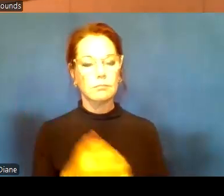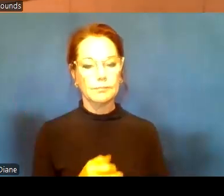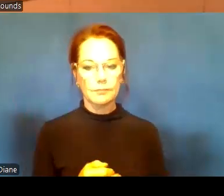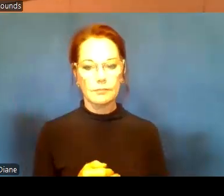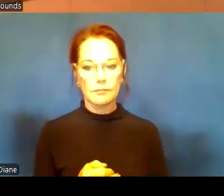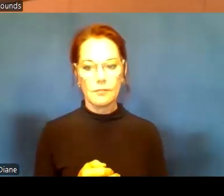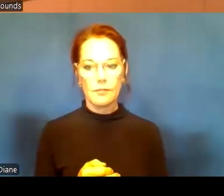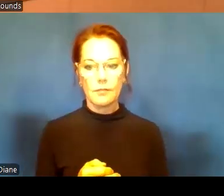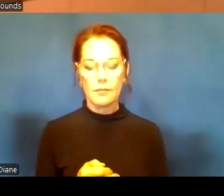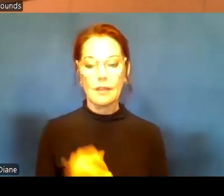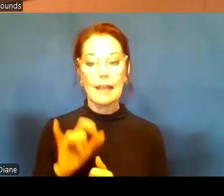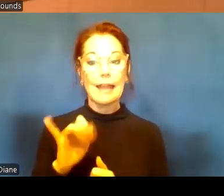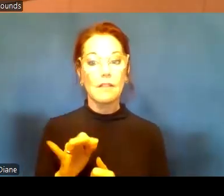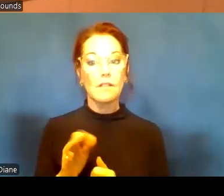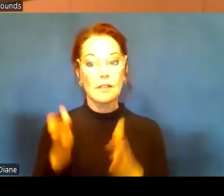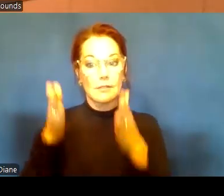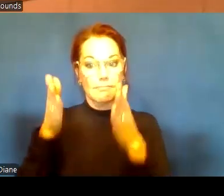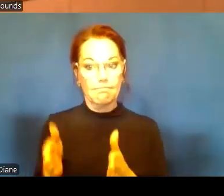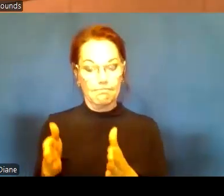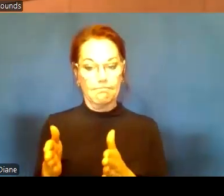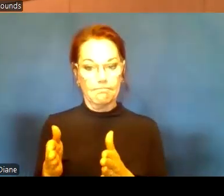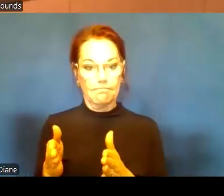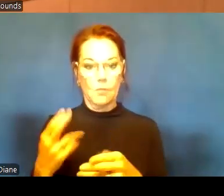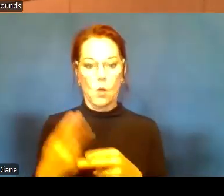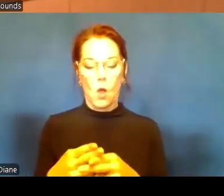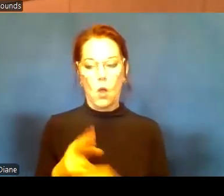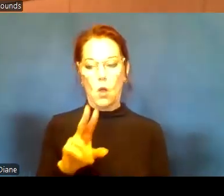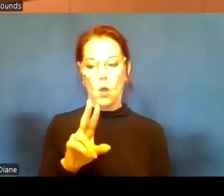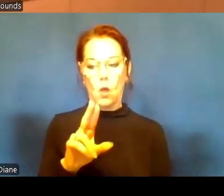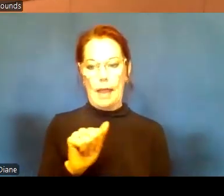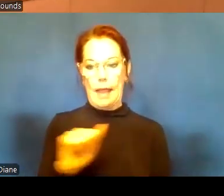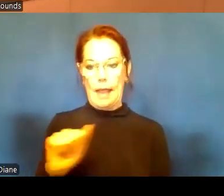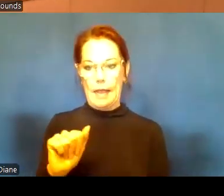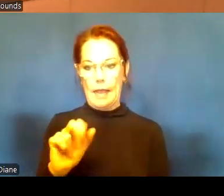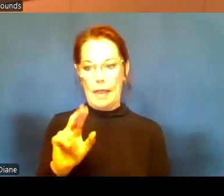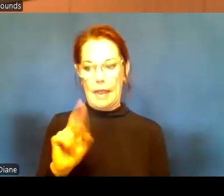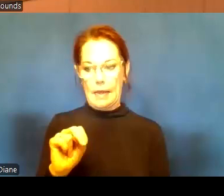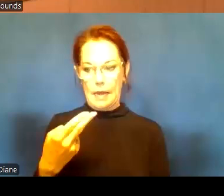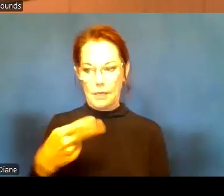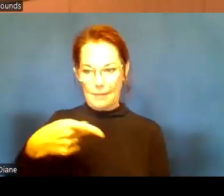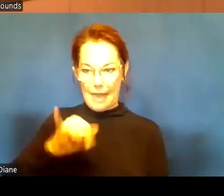important to consider that what we call a nhpi is an incredibly large and diverse group um